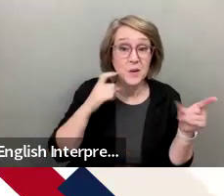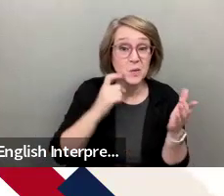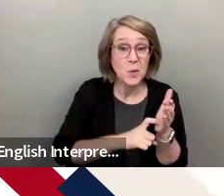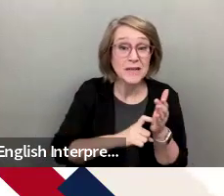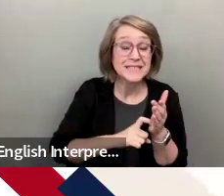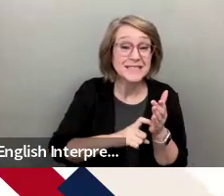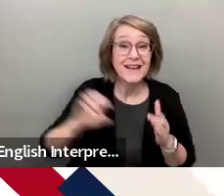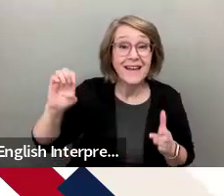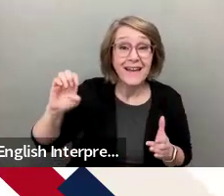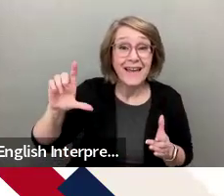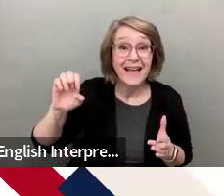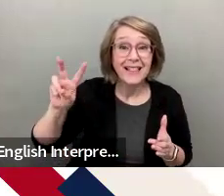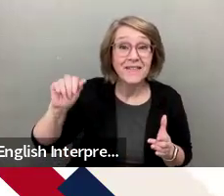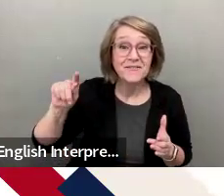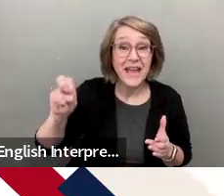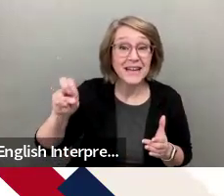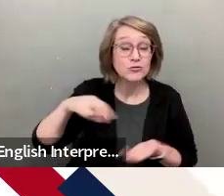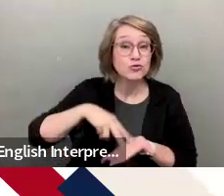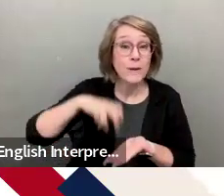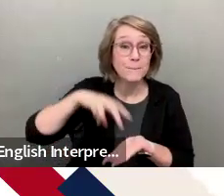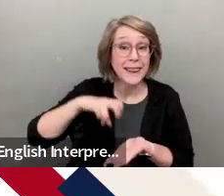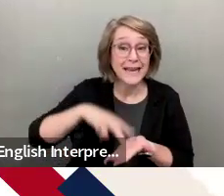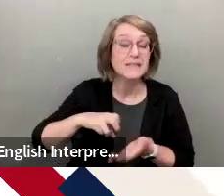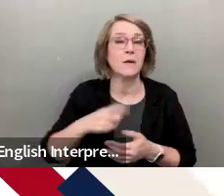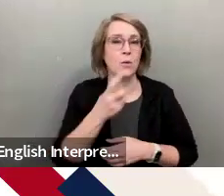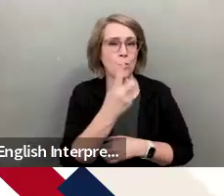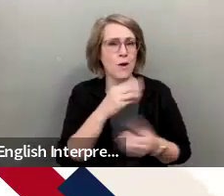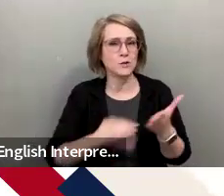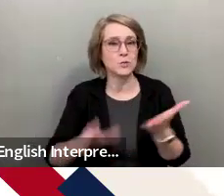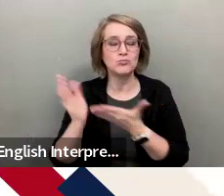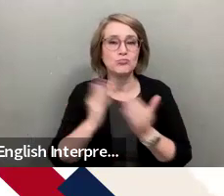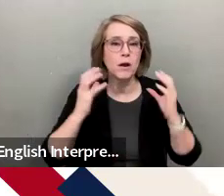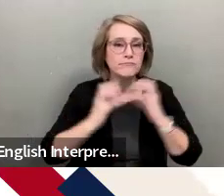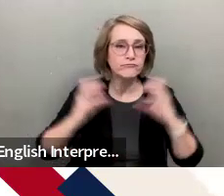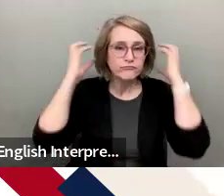AND PLAYED WHITE NOISE SO THAT HE COULD FOCUS BETTER ON THE TASK THAT HE COULD -- HES WITH